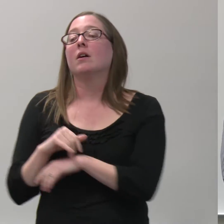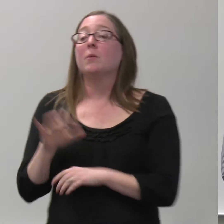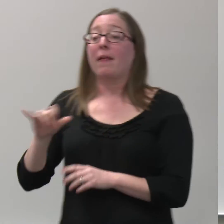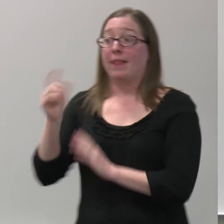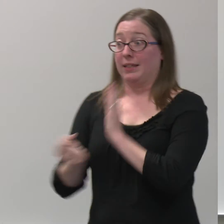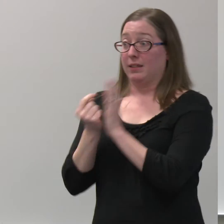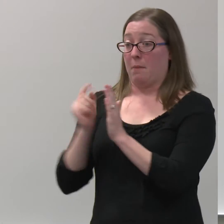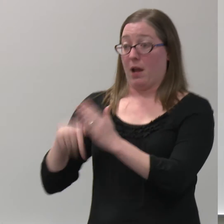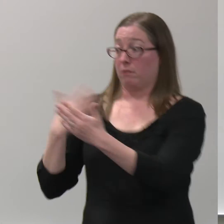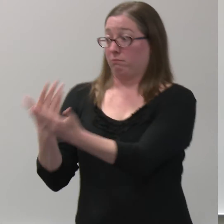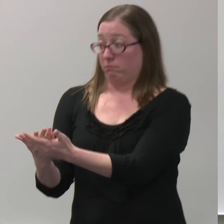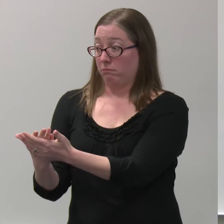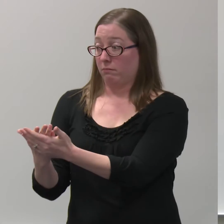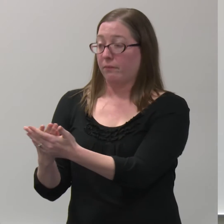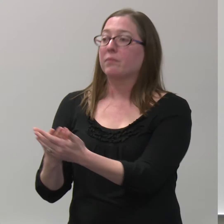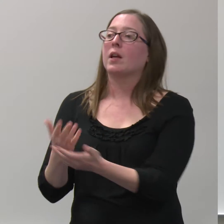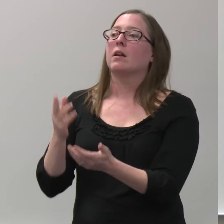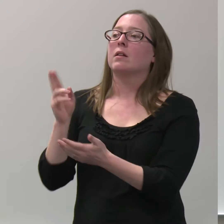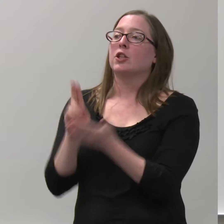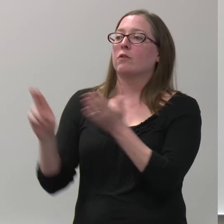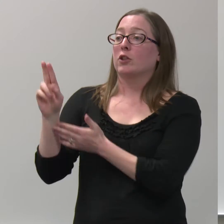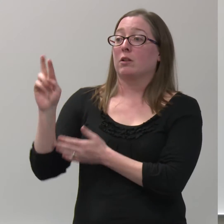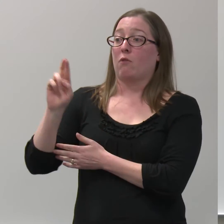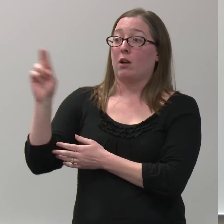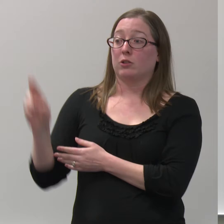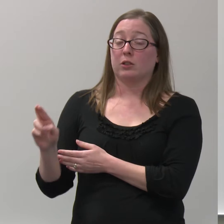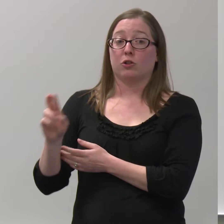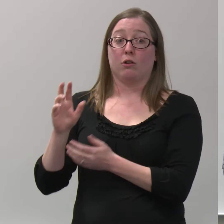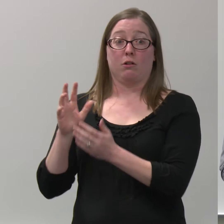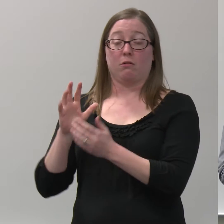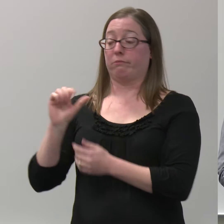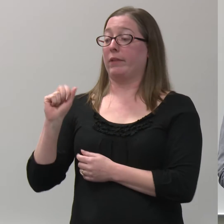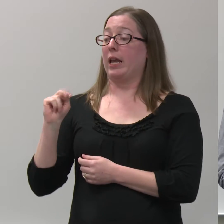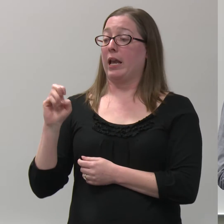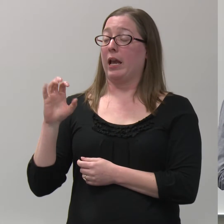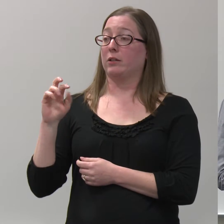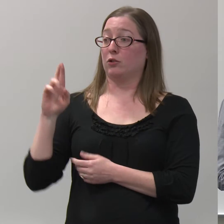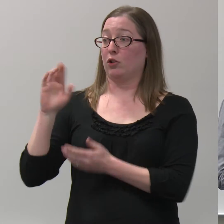Cancer Center had just been formed. I was actually recruited into the cancer center,